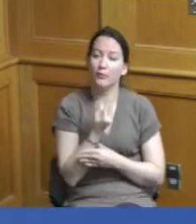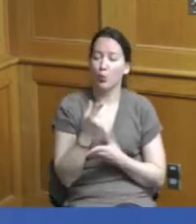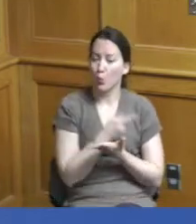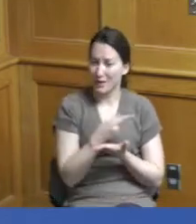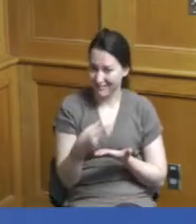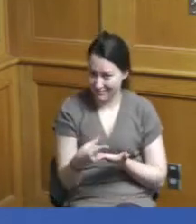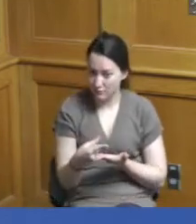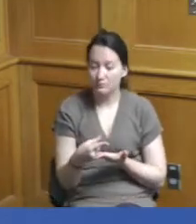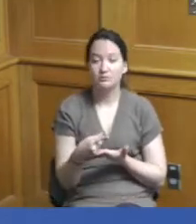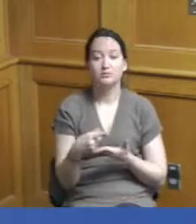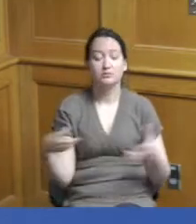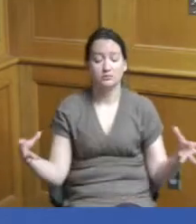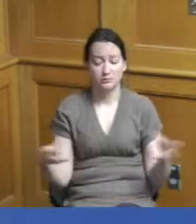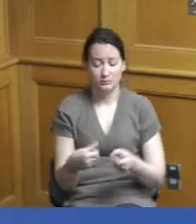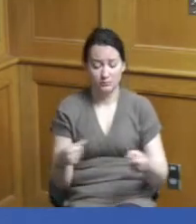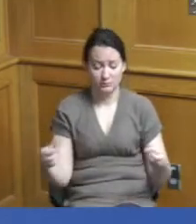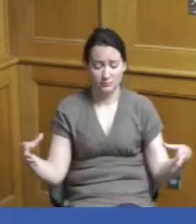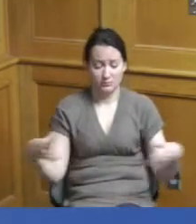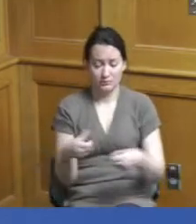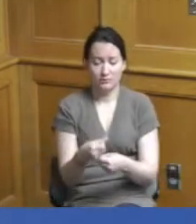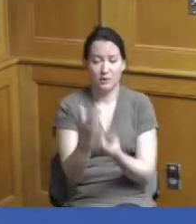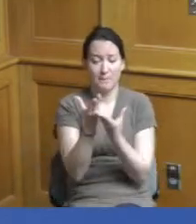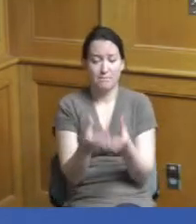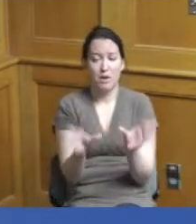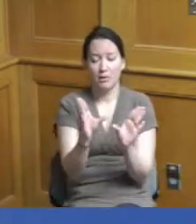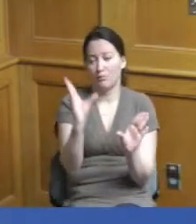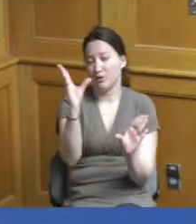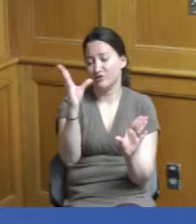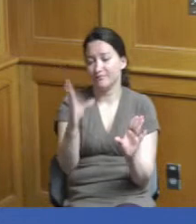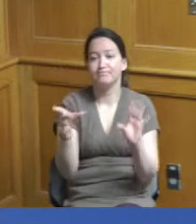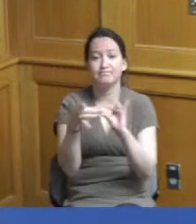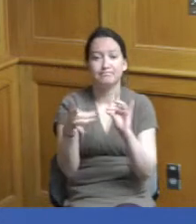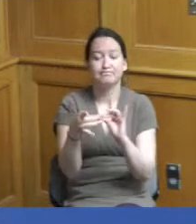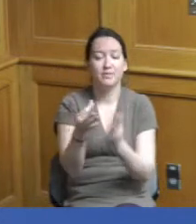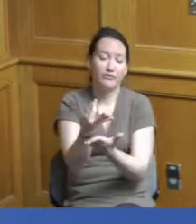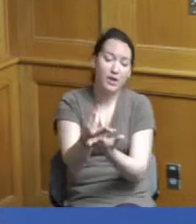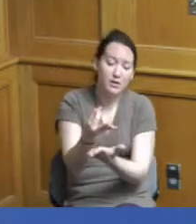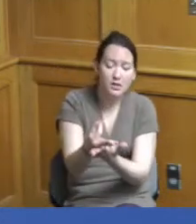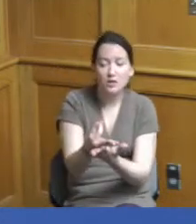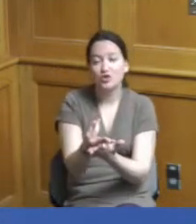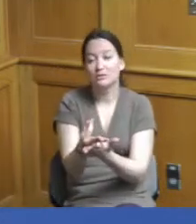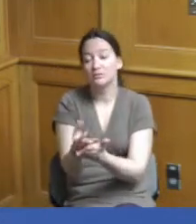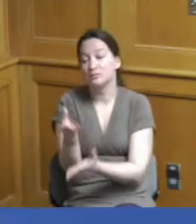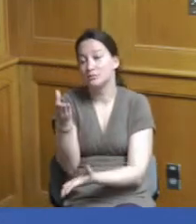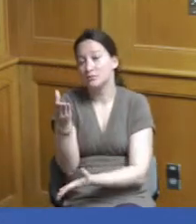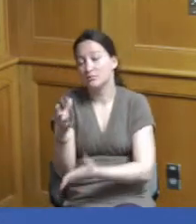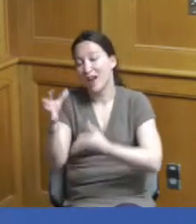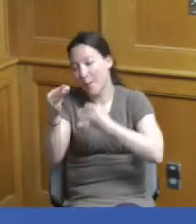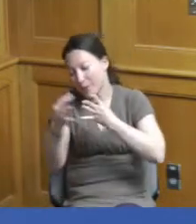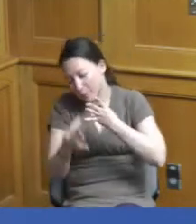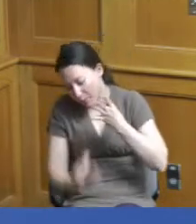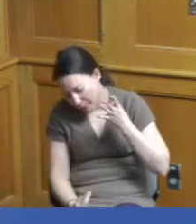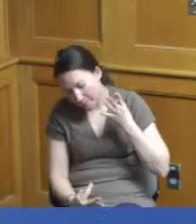culminating in a Public Presentation to hear more about the financing possibilities associated with